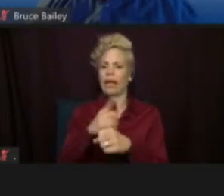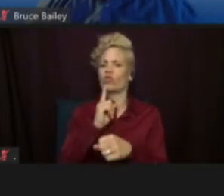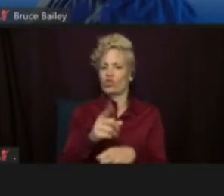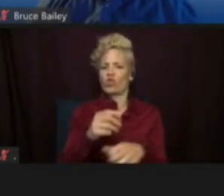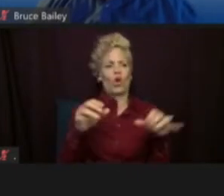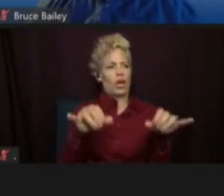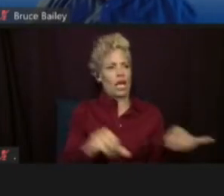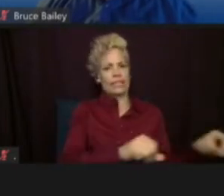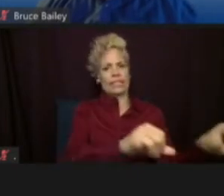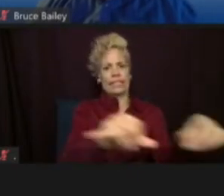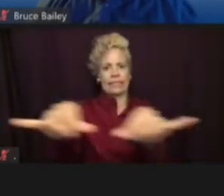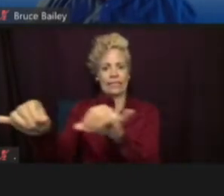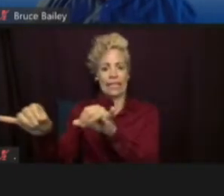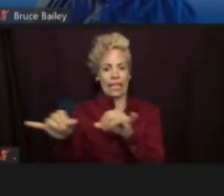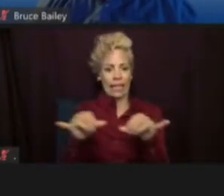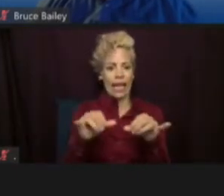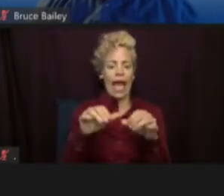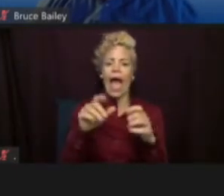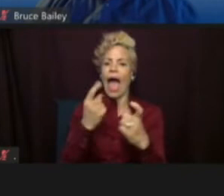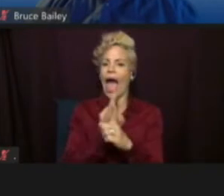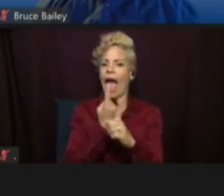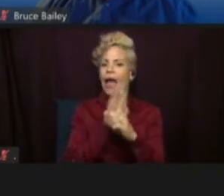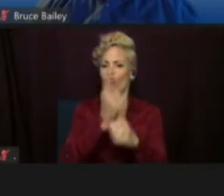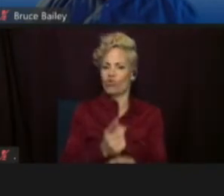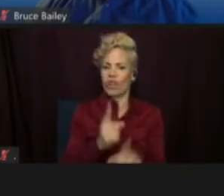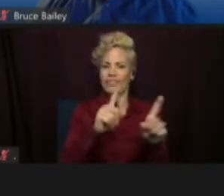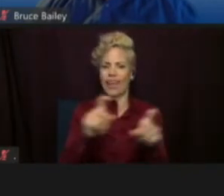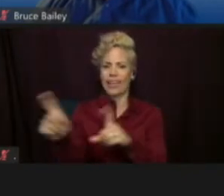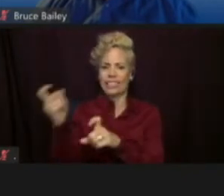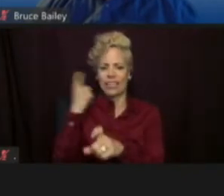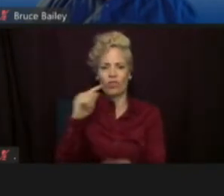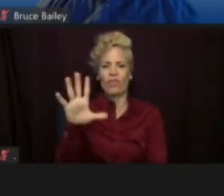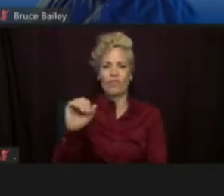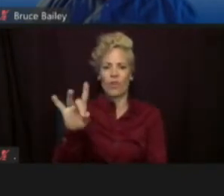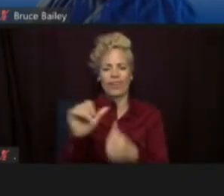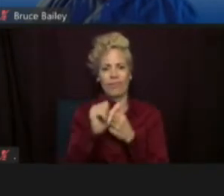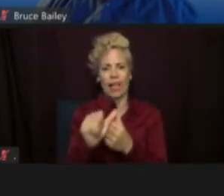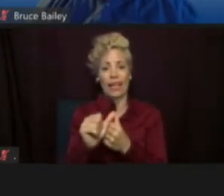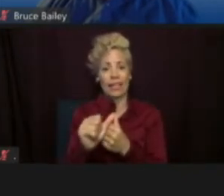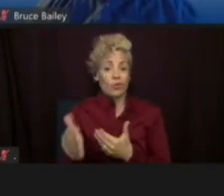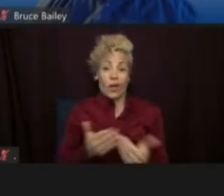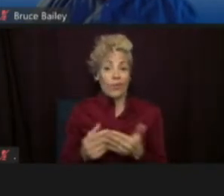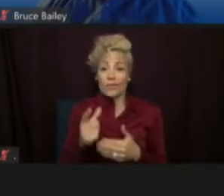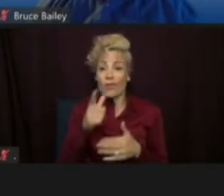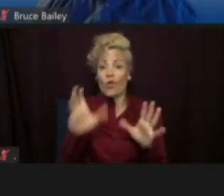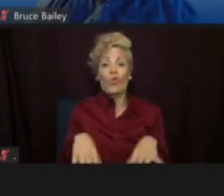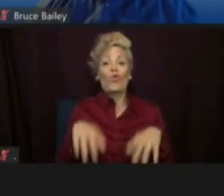for 508 conformance, regardless of who does the testing. And interpretation of the standards